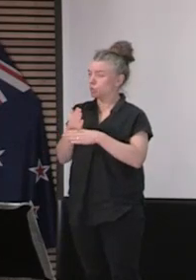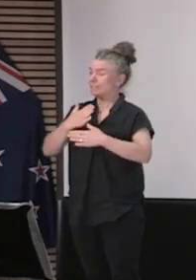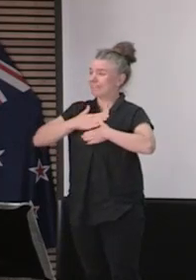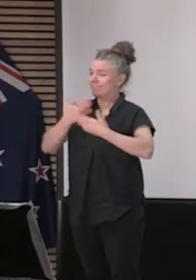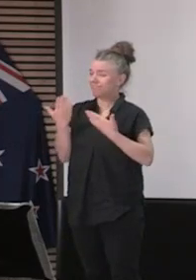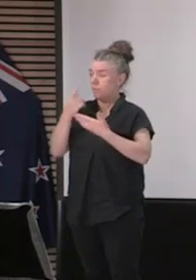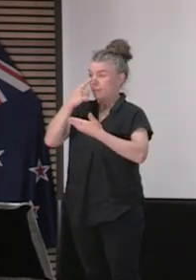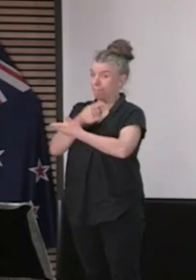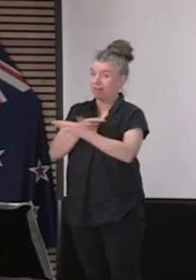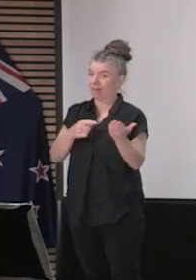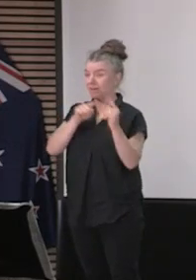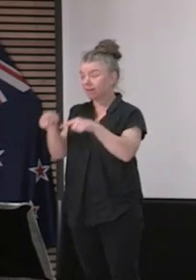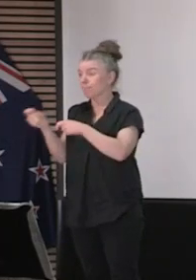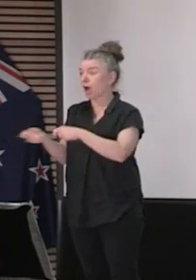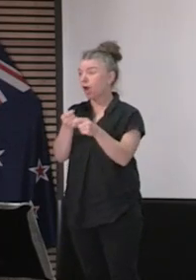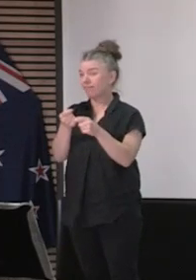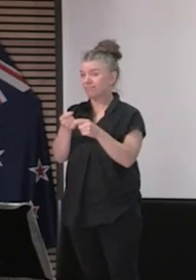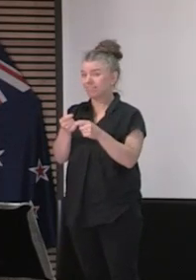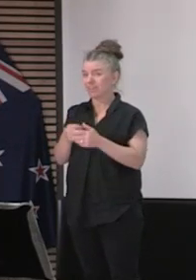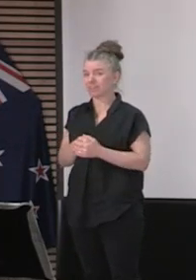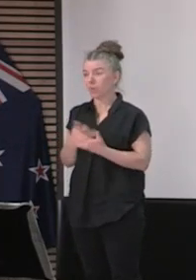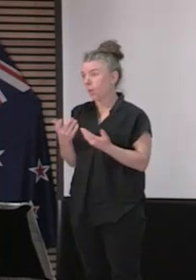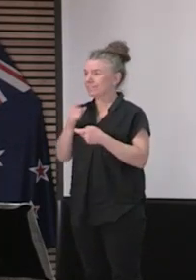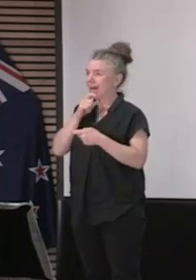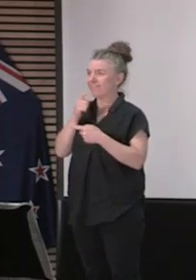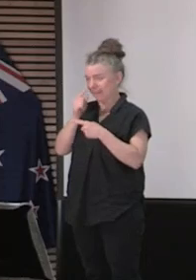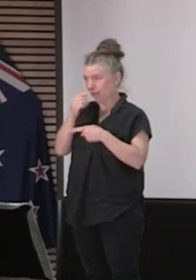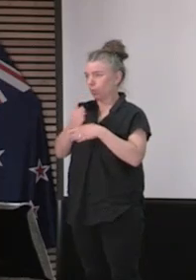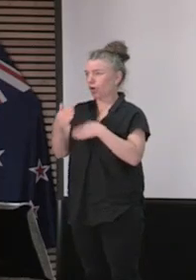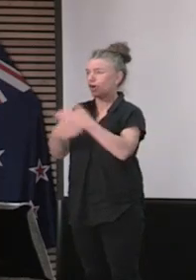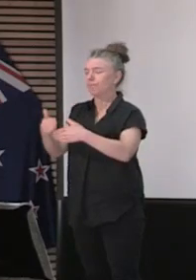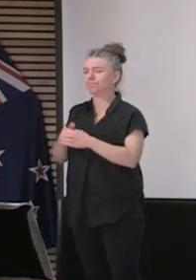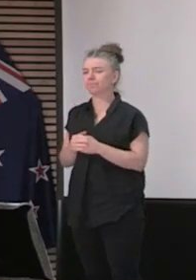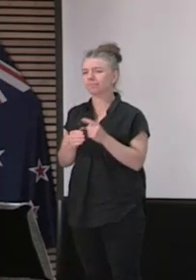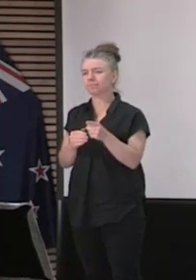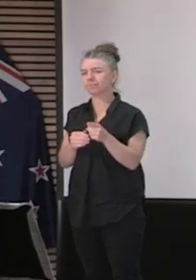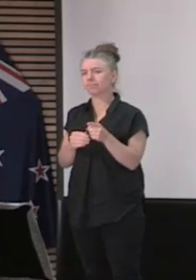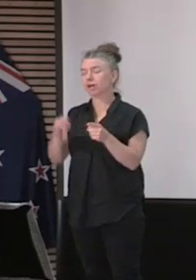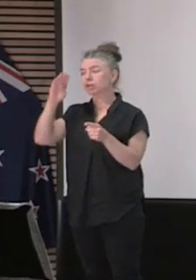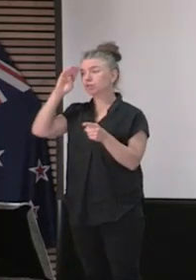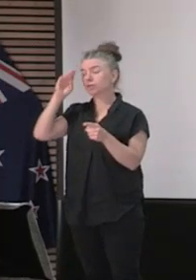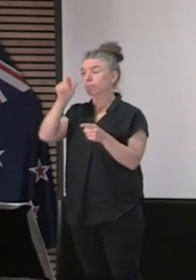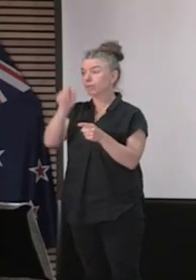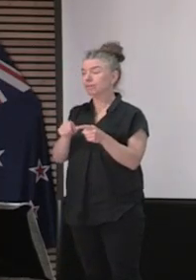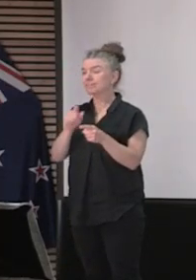Just on that fromSir Bob Charles, who says byfour weeks, courses will closeand never reopen.